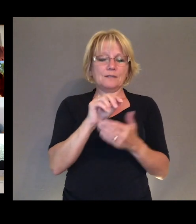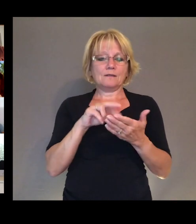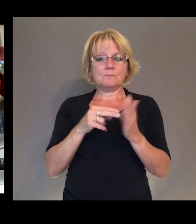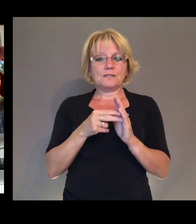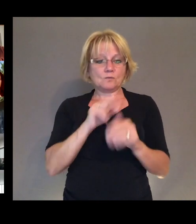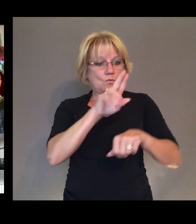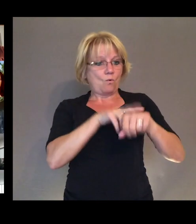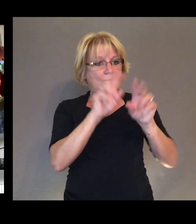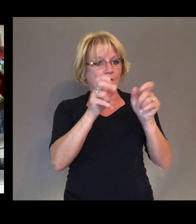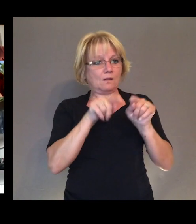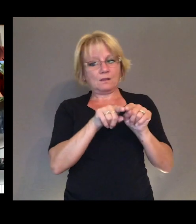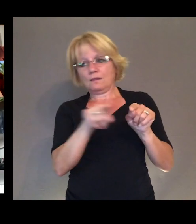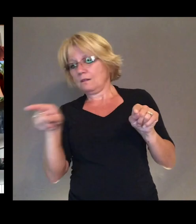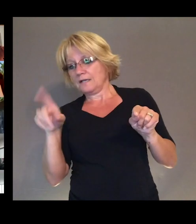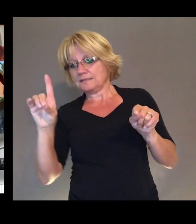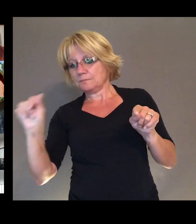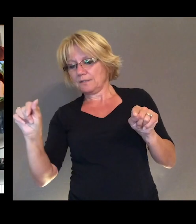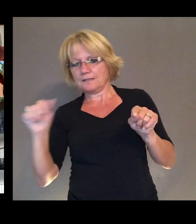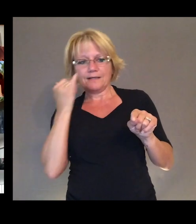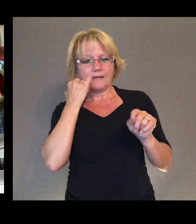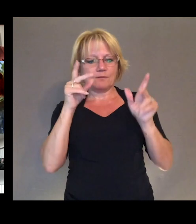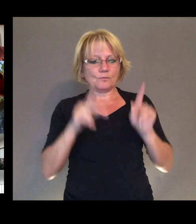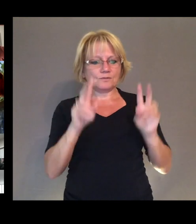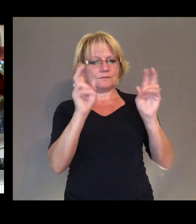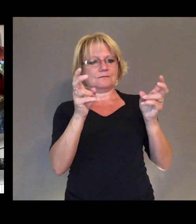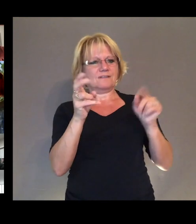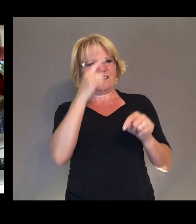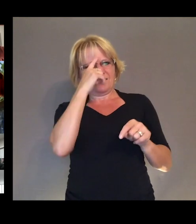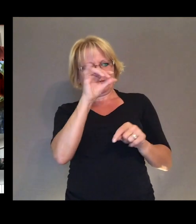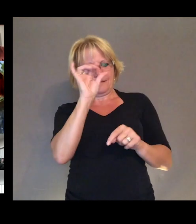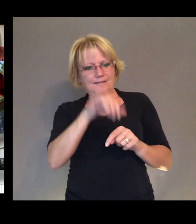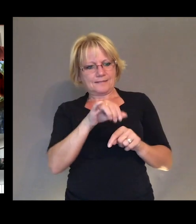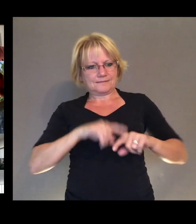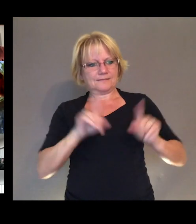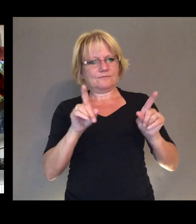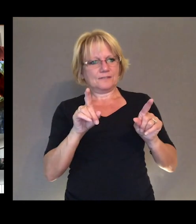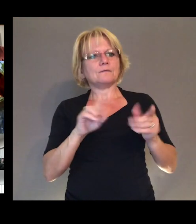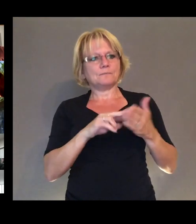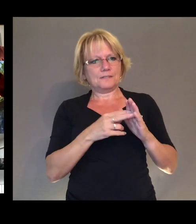So if somebody perceives something to be different, that means it's a disability, right?